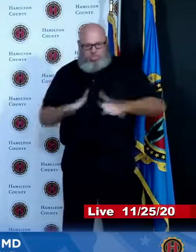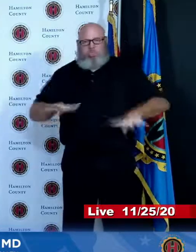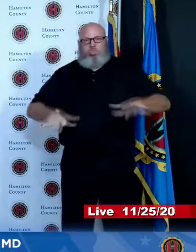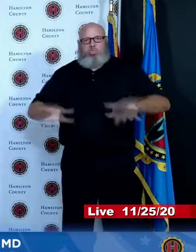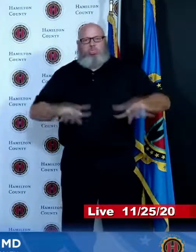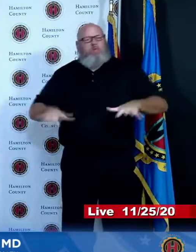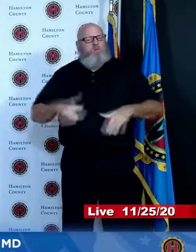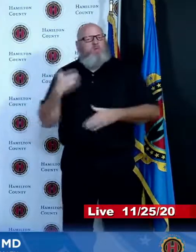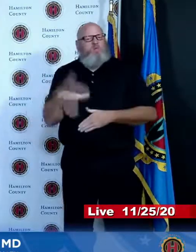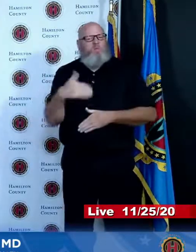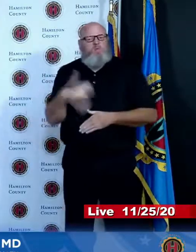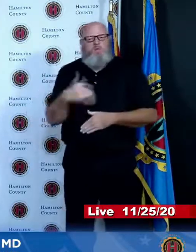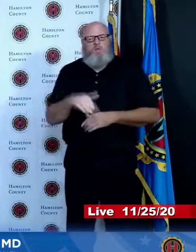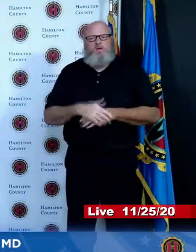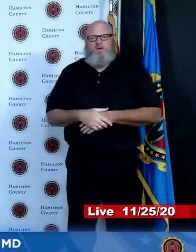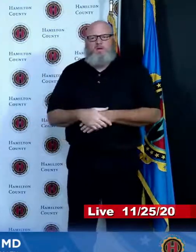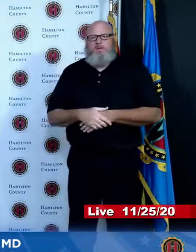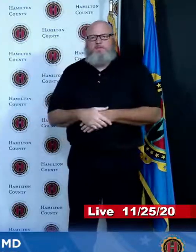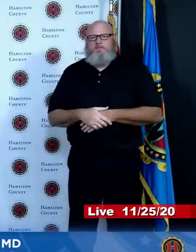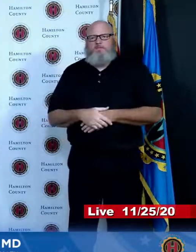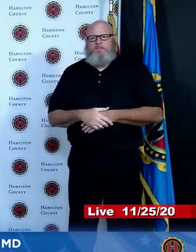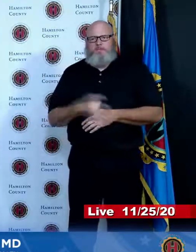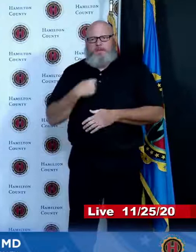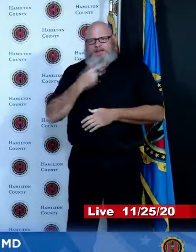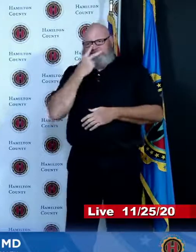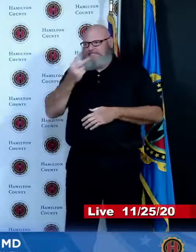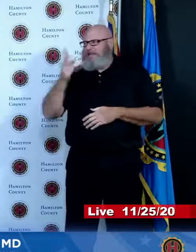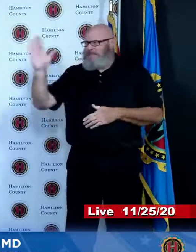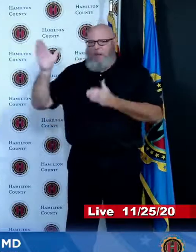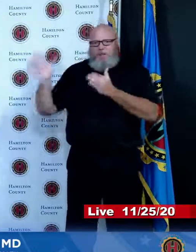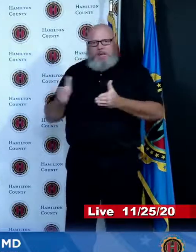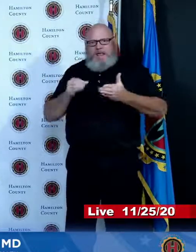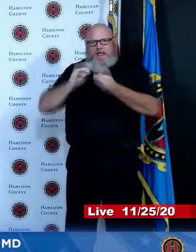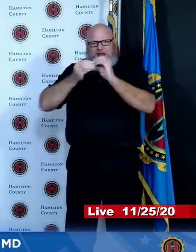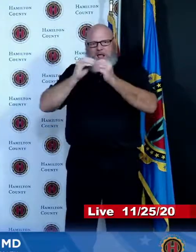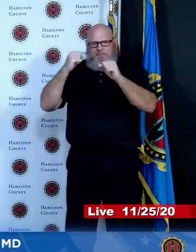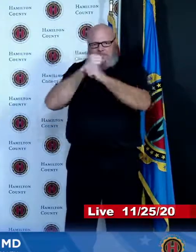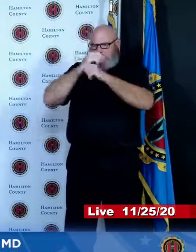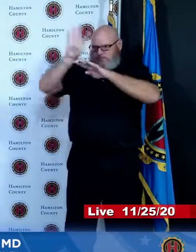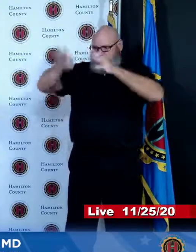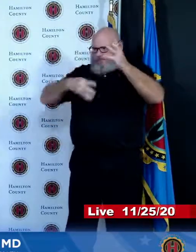and while I've felt a lot of things as a healthcare provider you know feeling frustrated